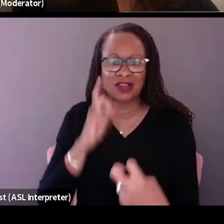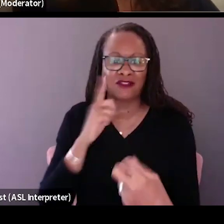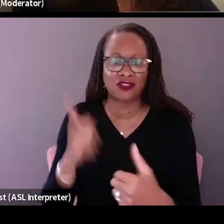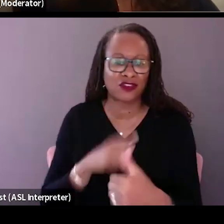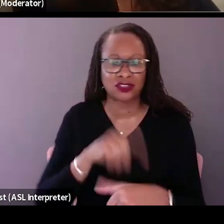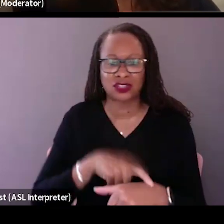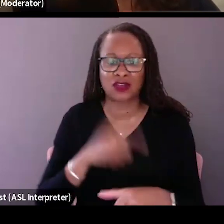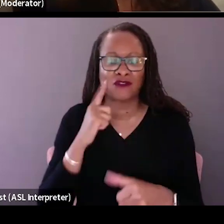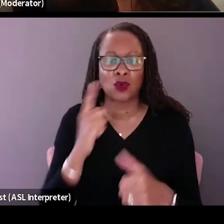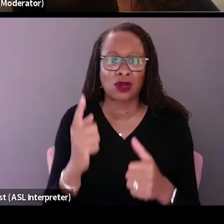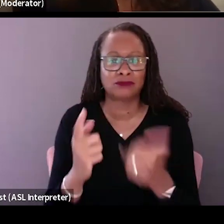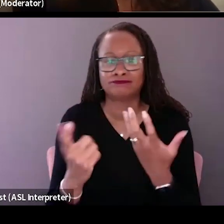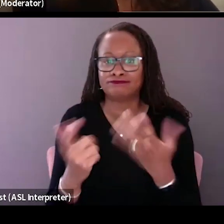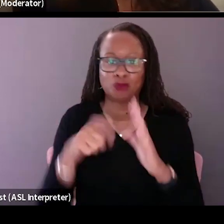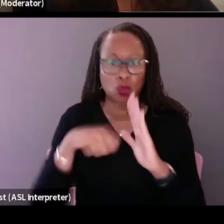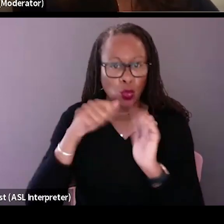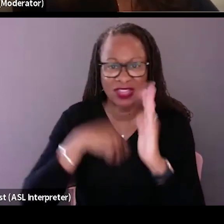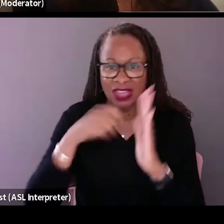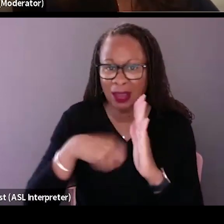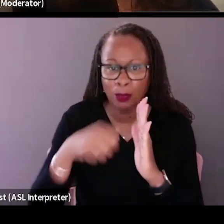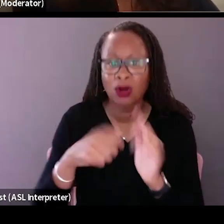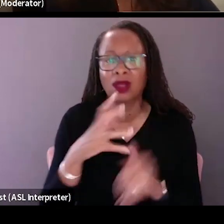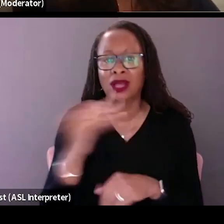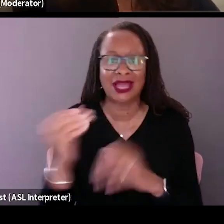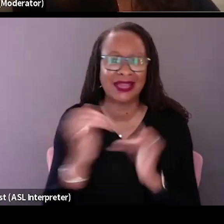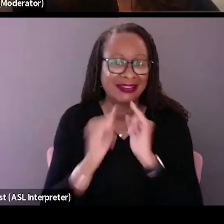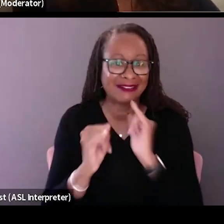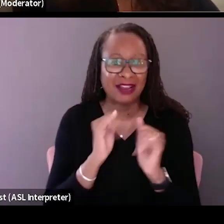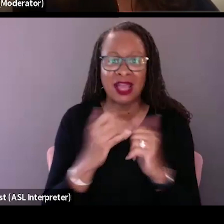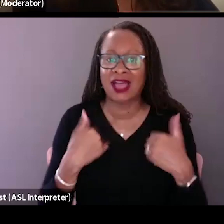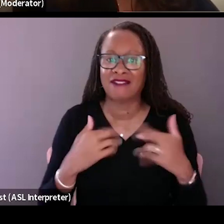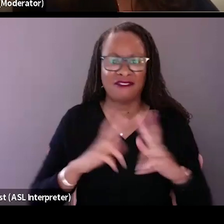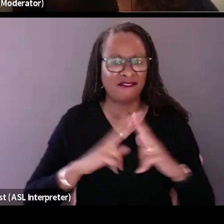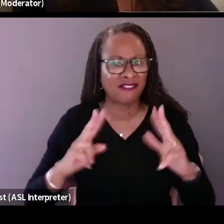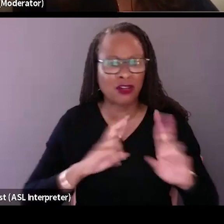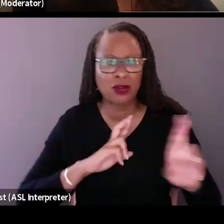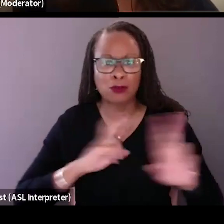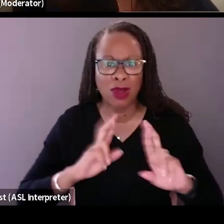and have, you know, very prepped on our end questions.